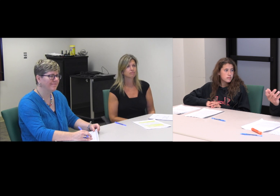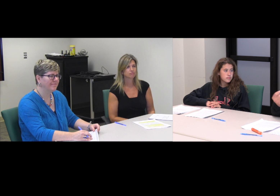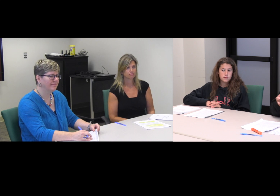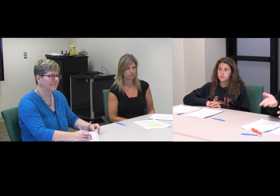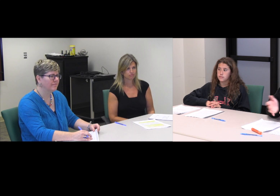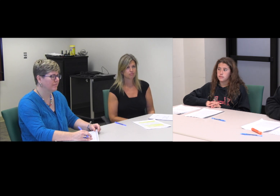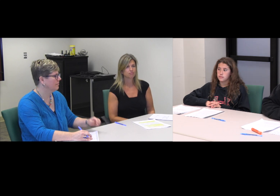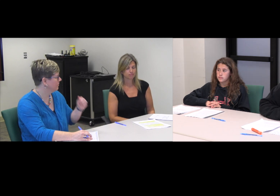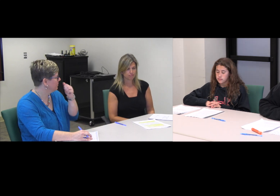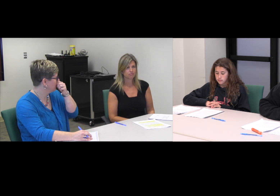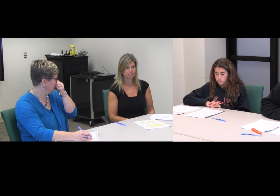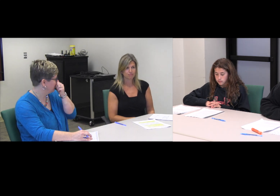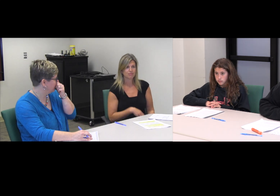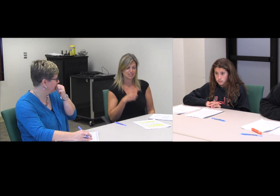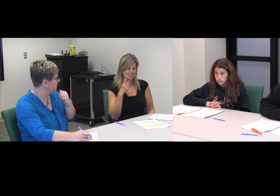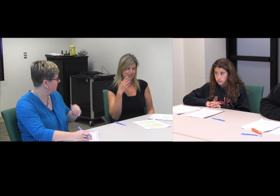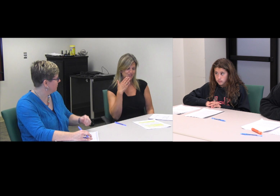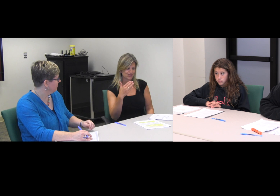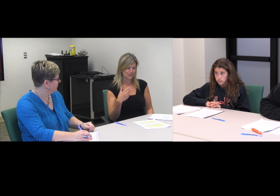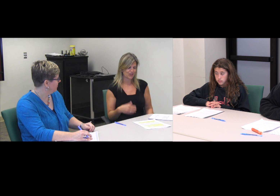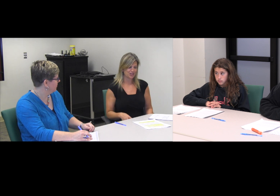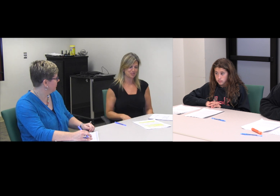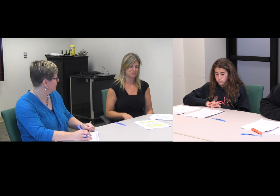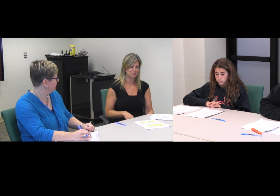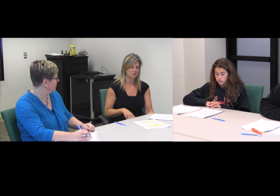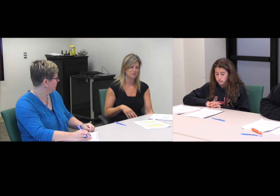and her writing is not very descriptive. Nanette: Sounds good.